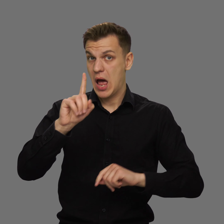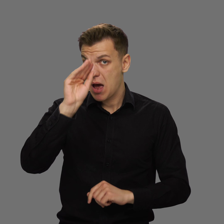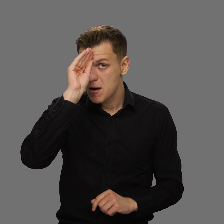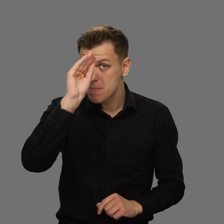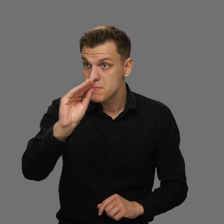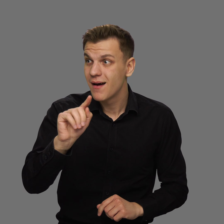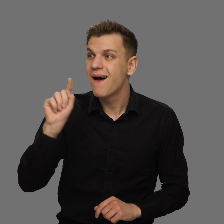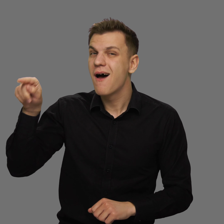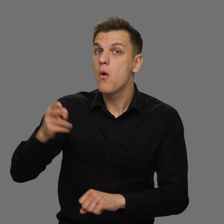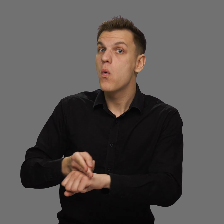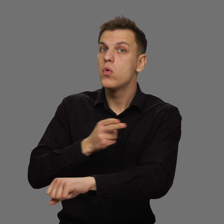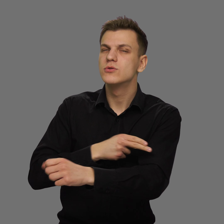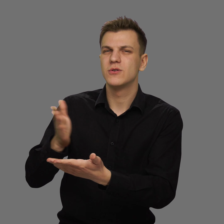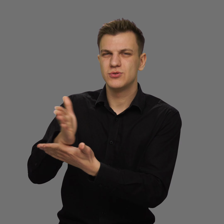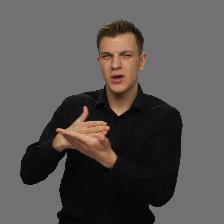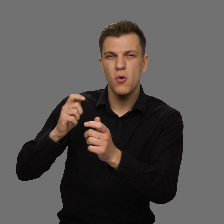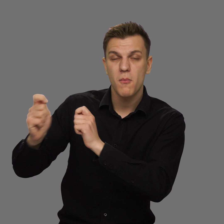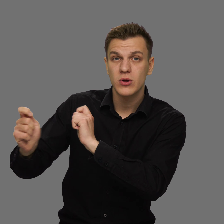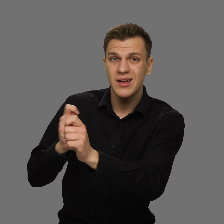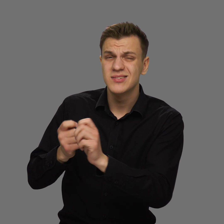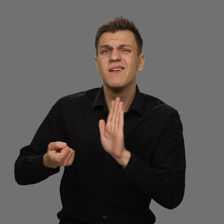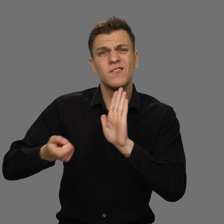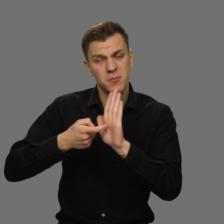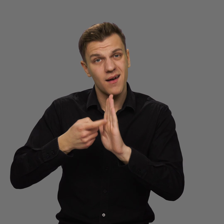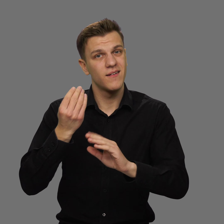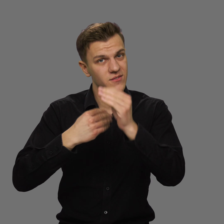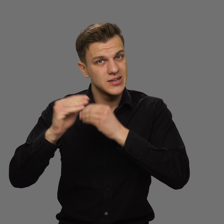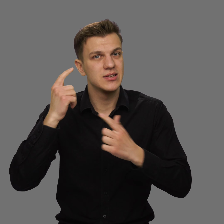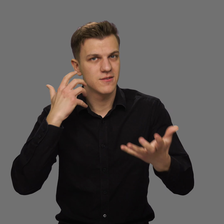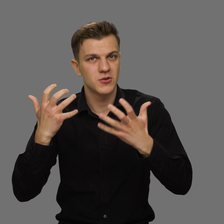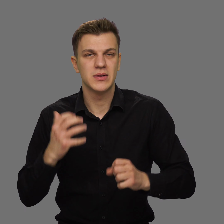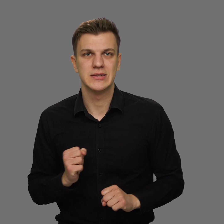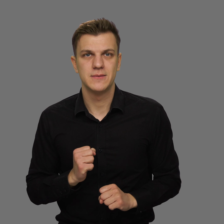In practice, the communications departments communications departments also demand